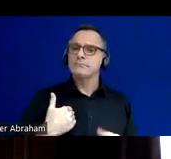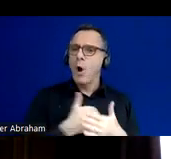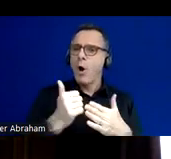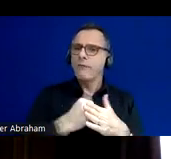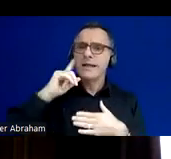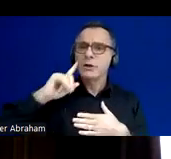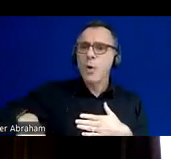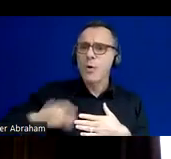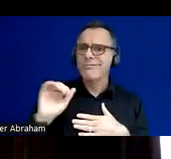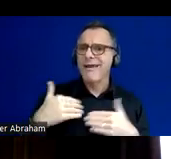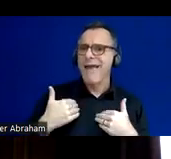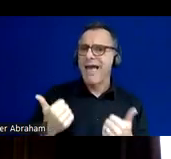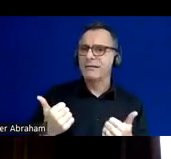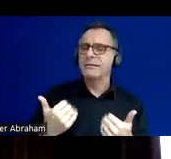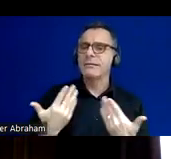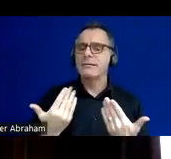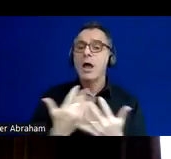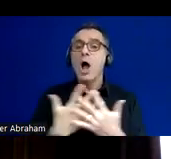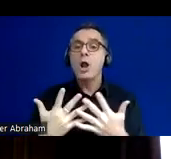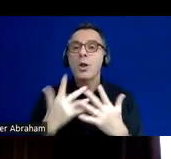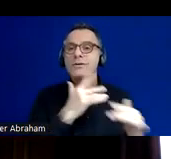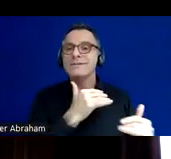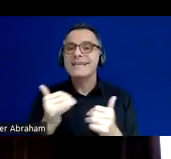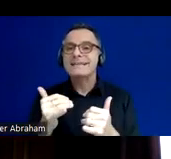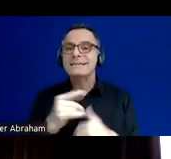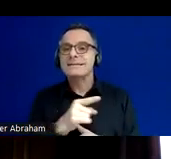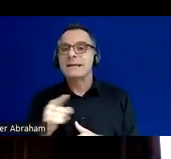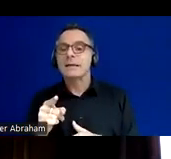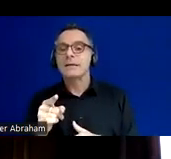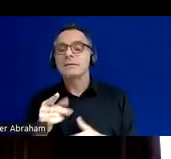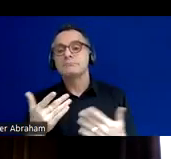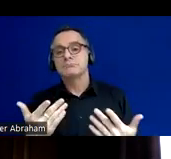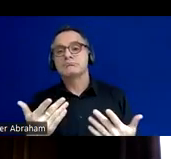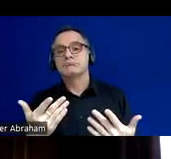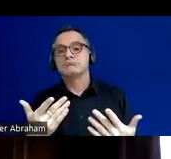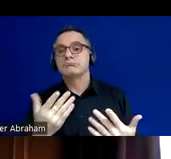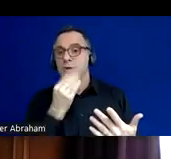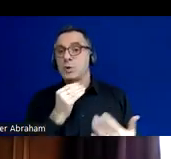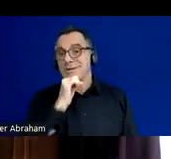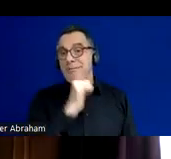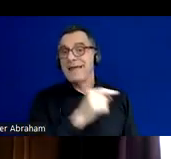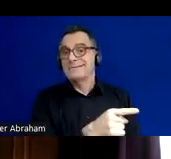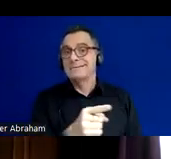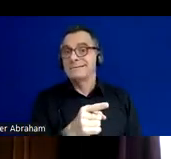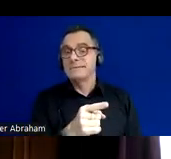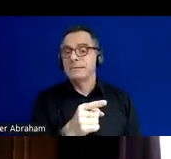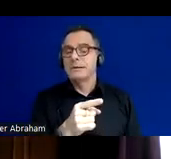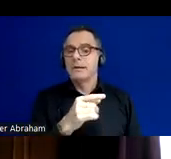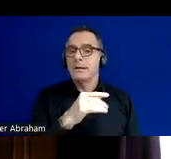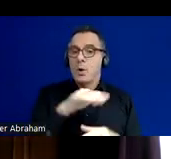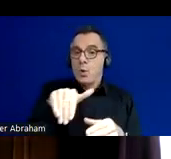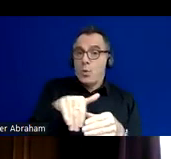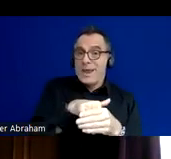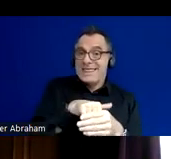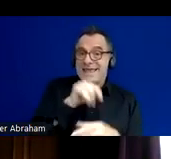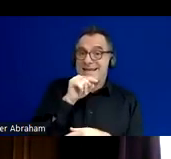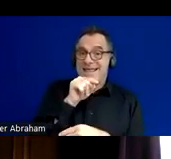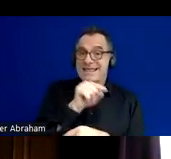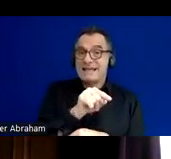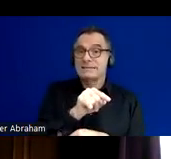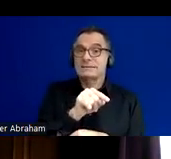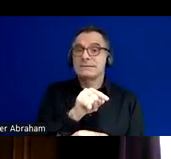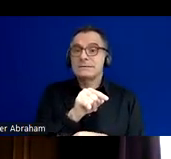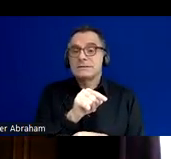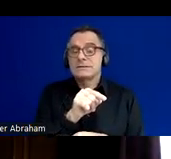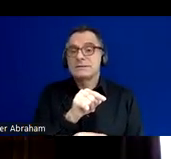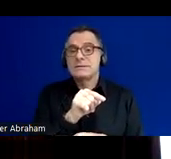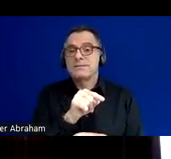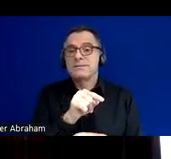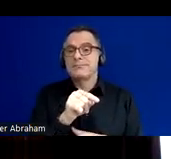health care that a lot of the testing models are done solely on men. Within that, women of colour